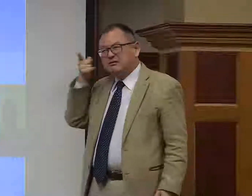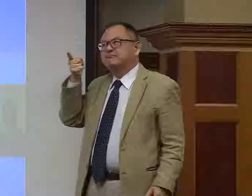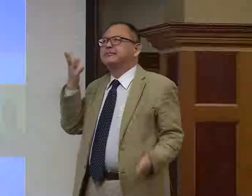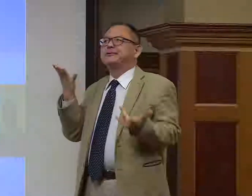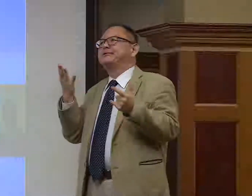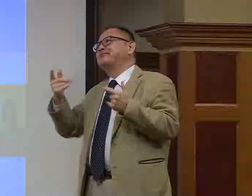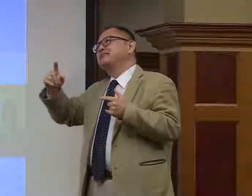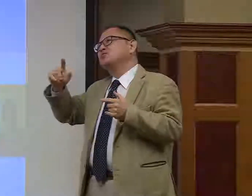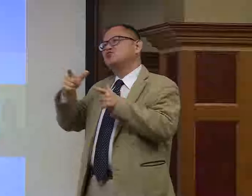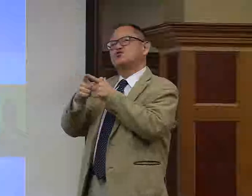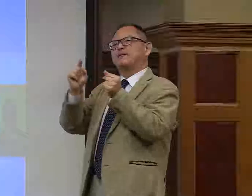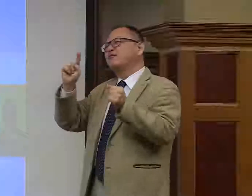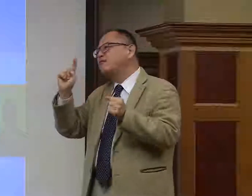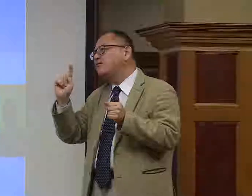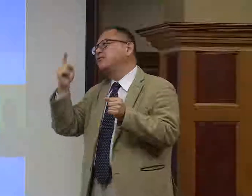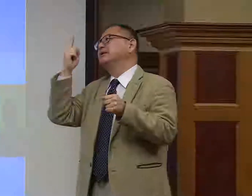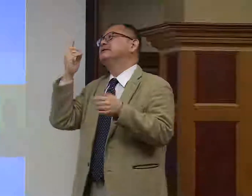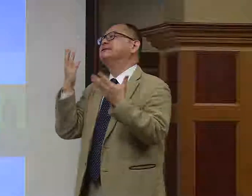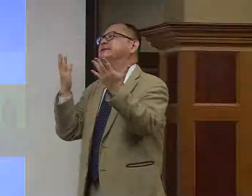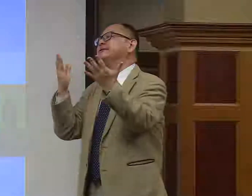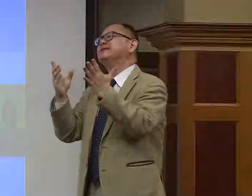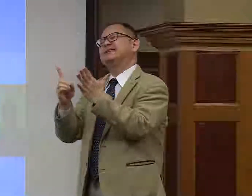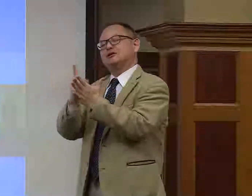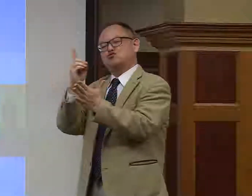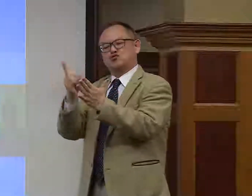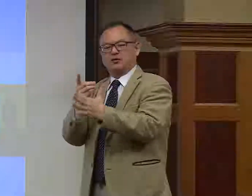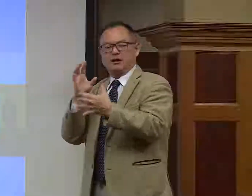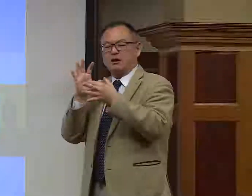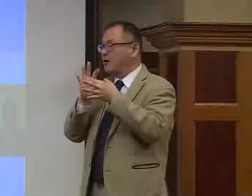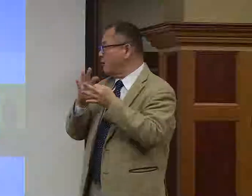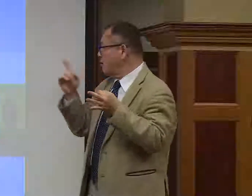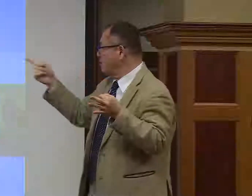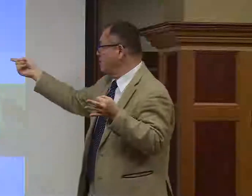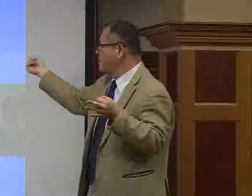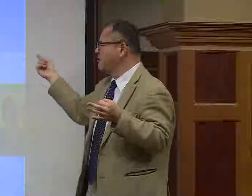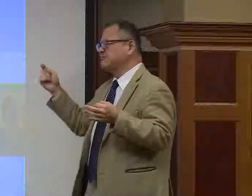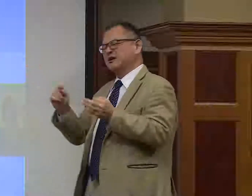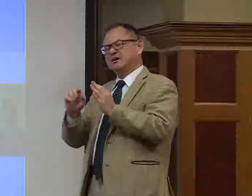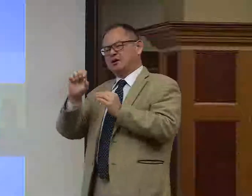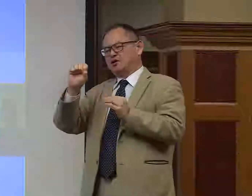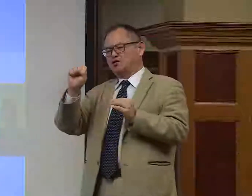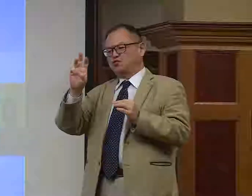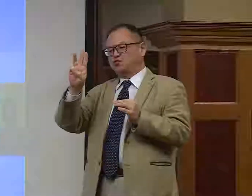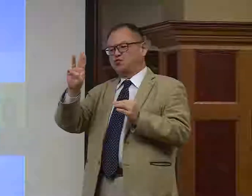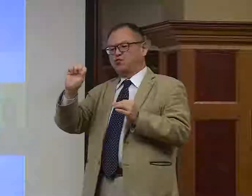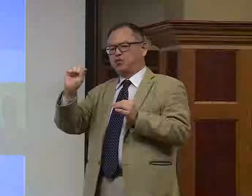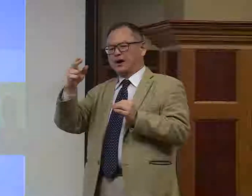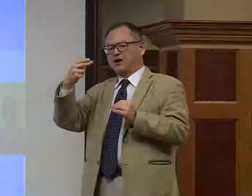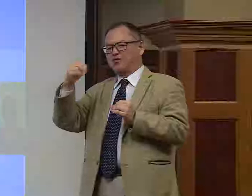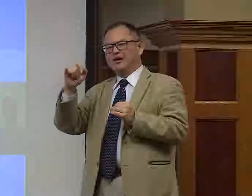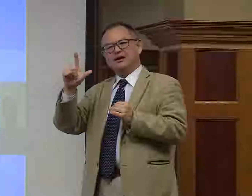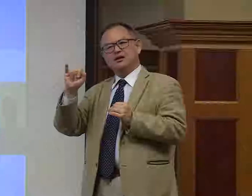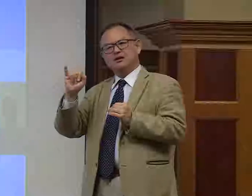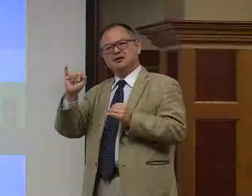It was taught by a gentleman who edited the first Swahili-Japanese dictionary in Japan.